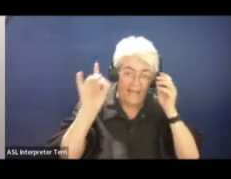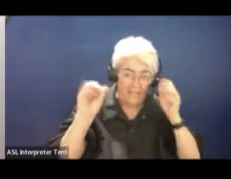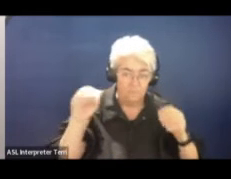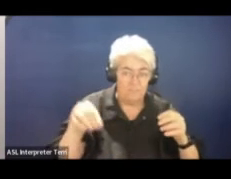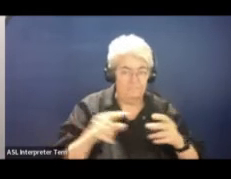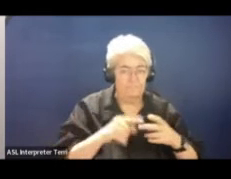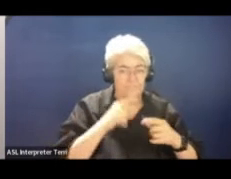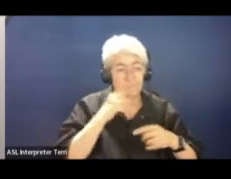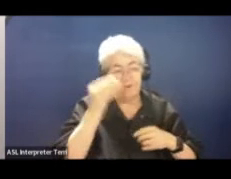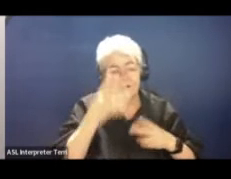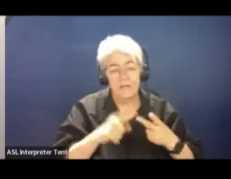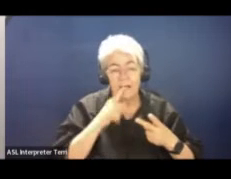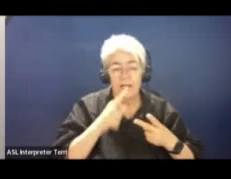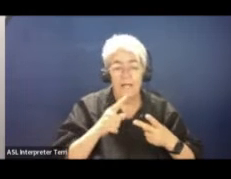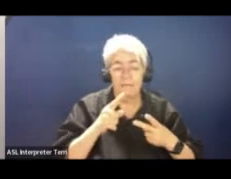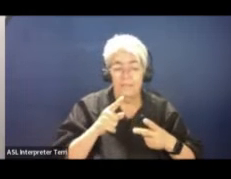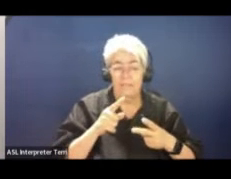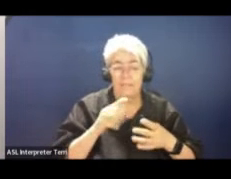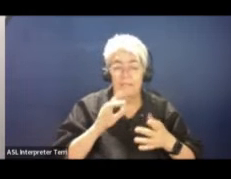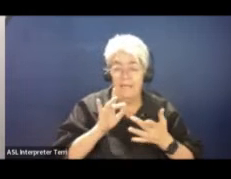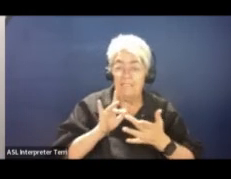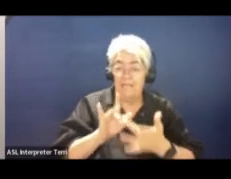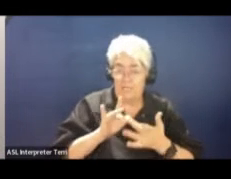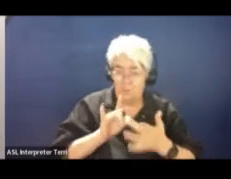rates, this cohort 22 to 23 had